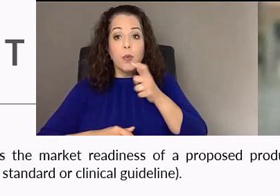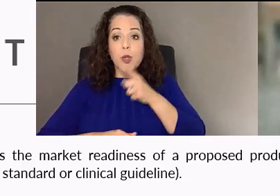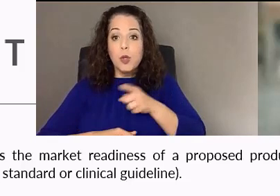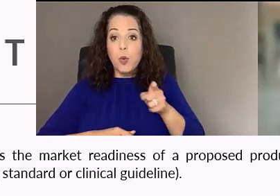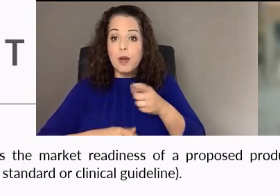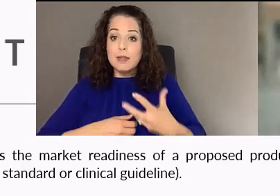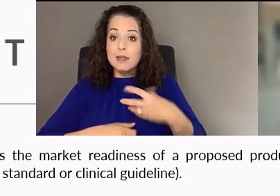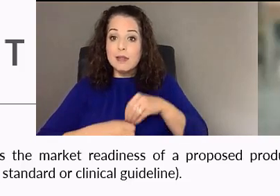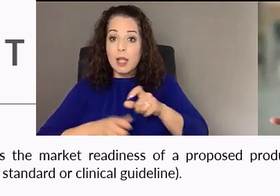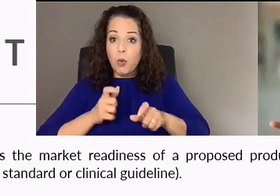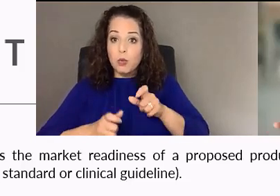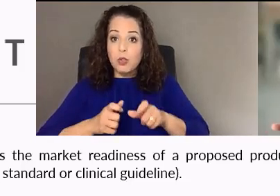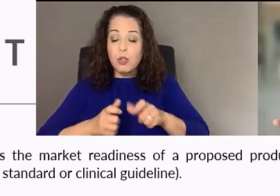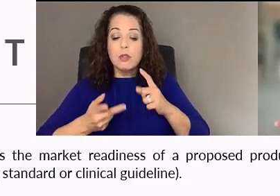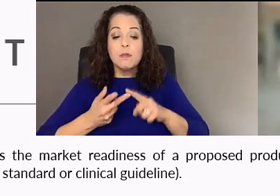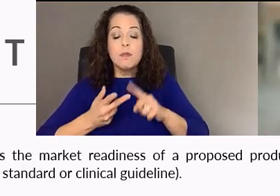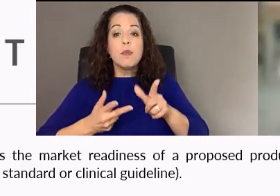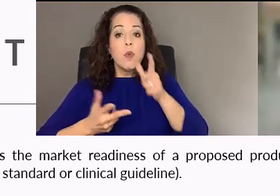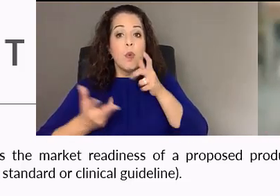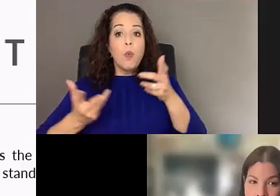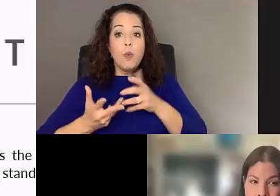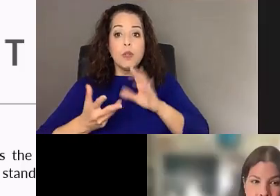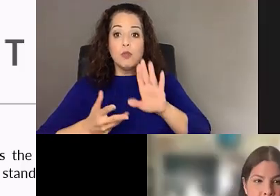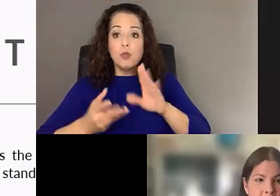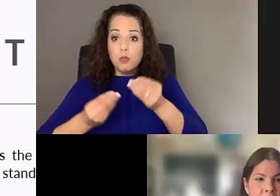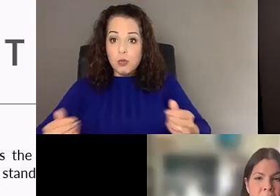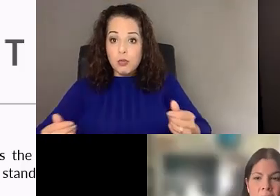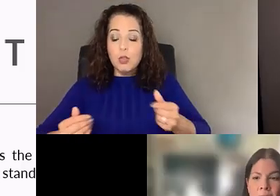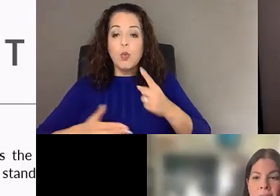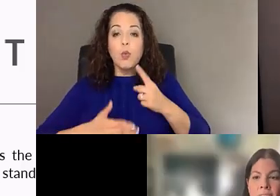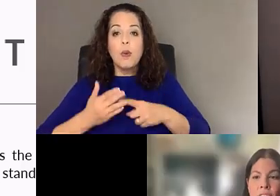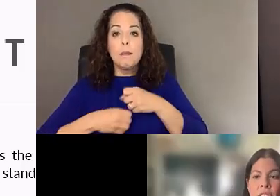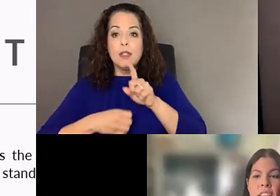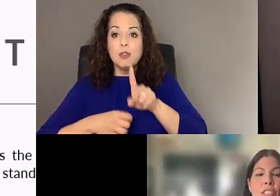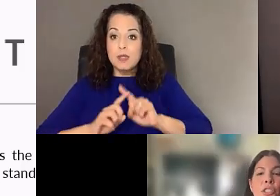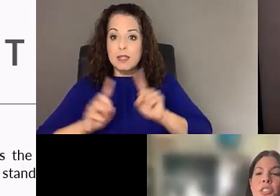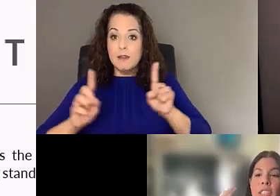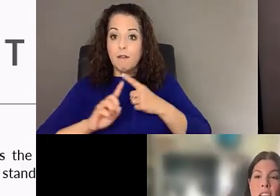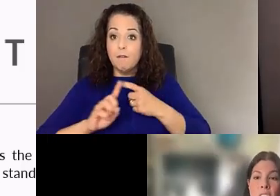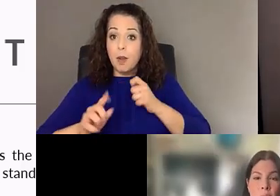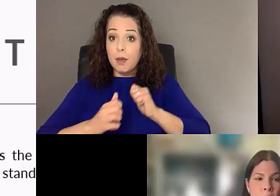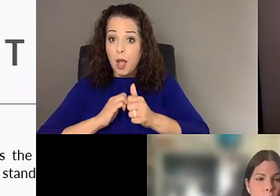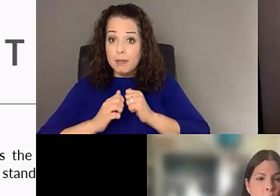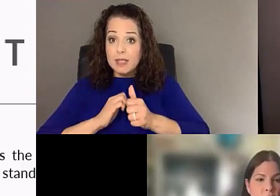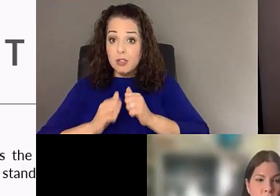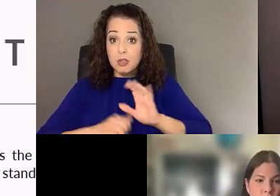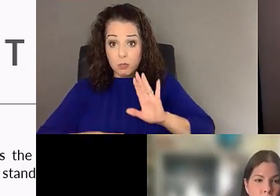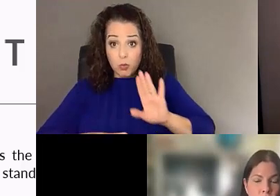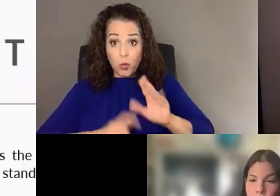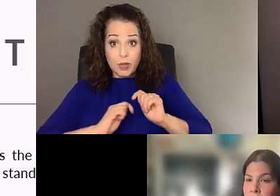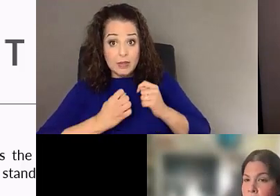What makes you different from your competition? Is your team well-developed?